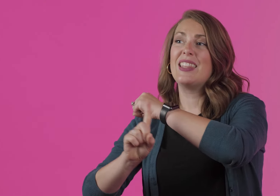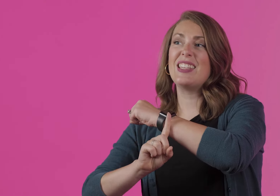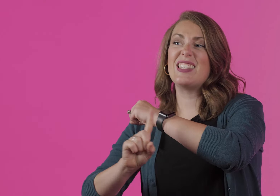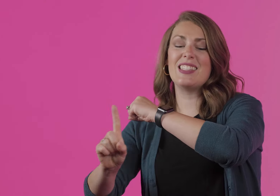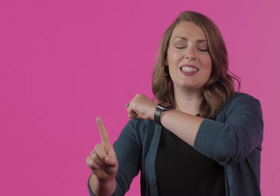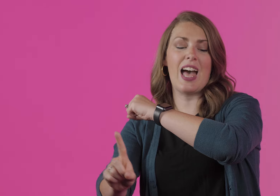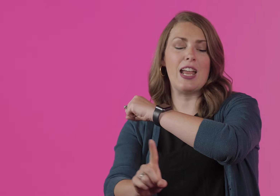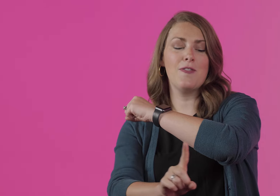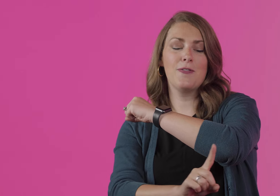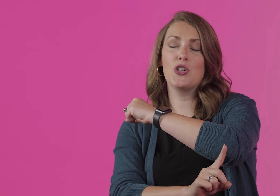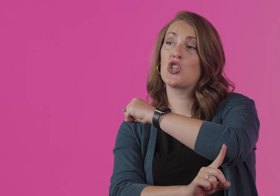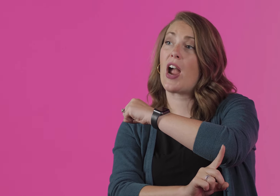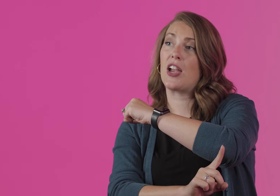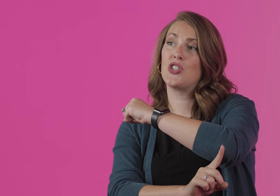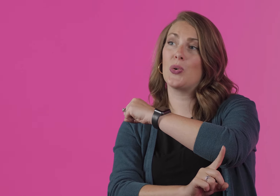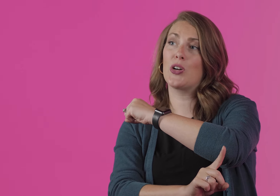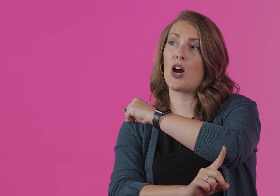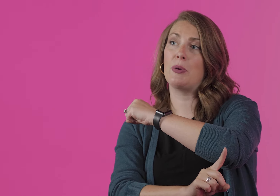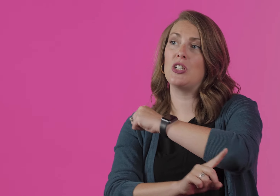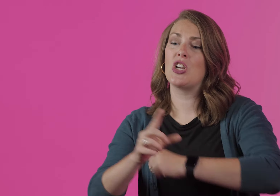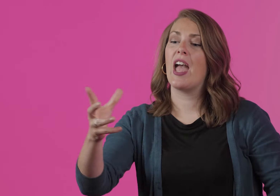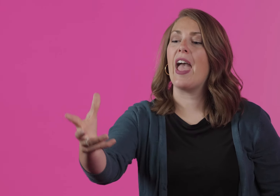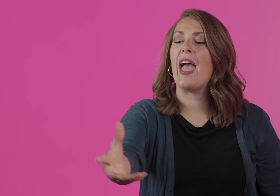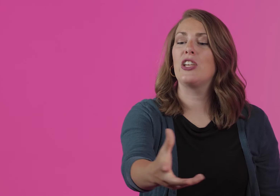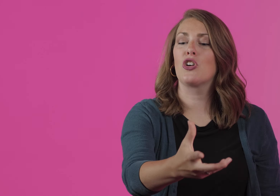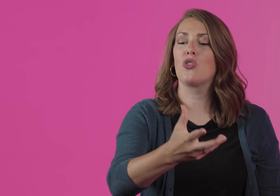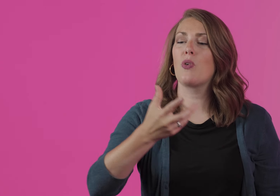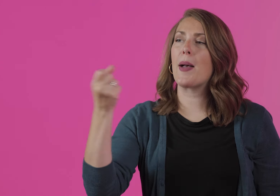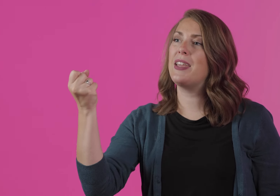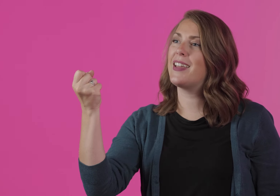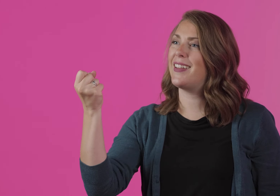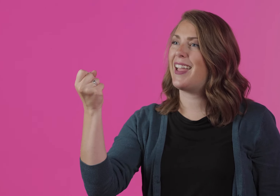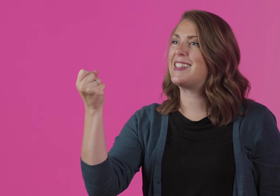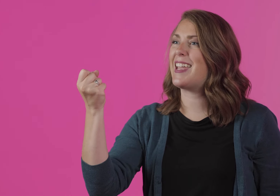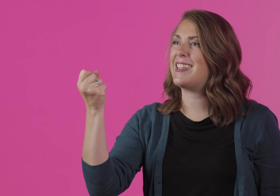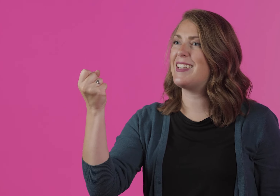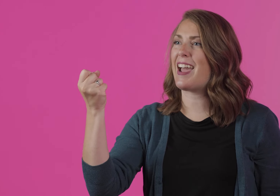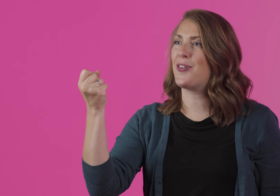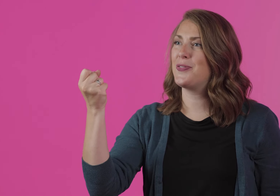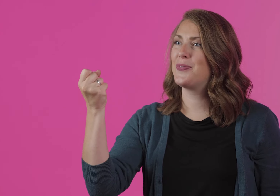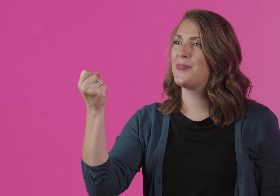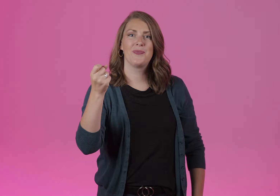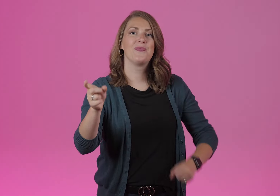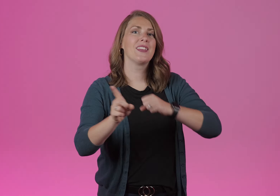This is the sign for trash or garbage, and you're grabbing it and taking it out